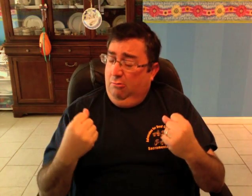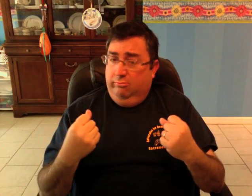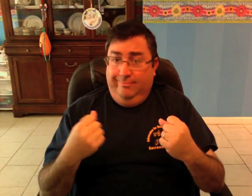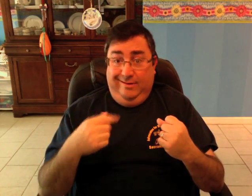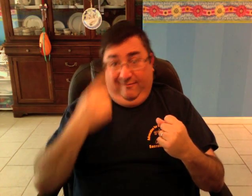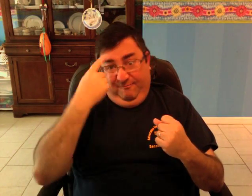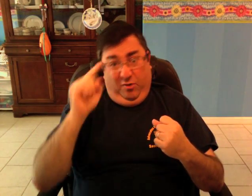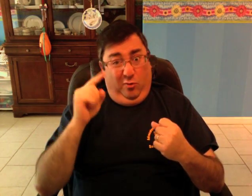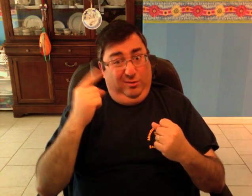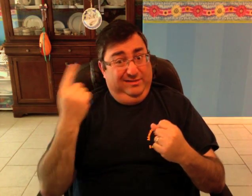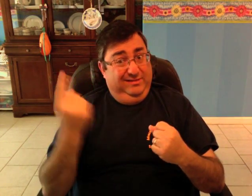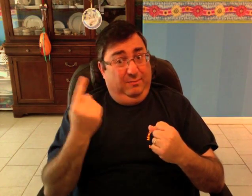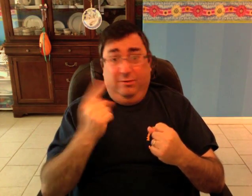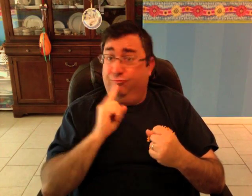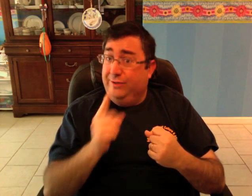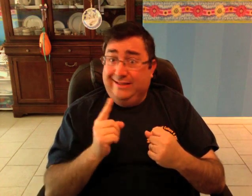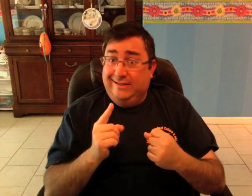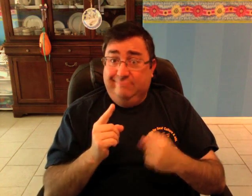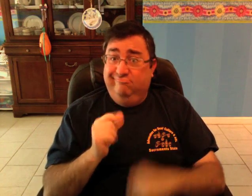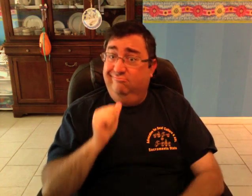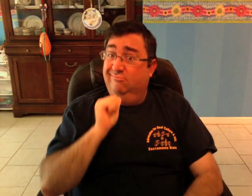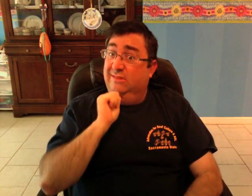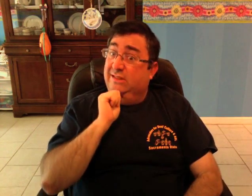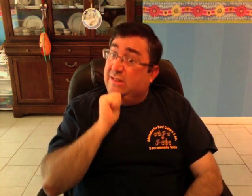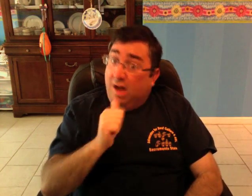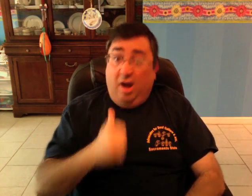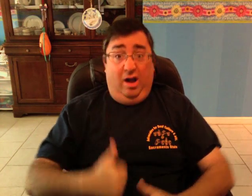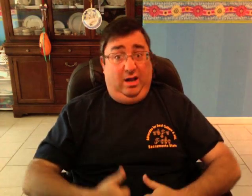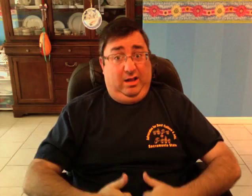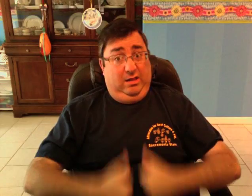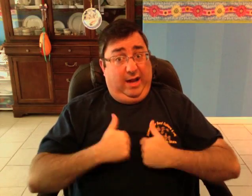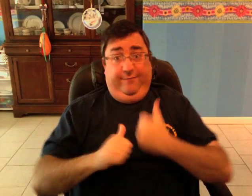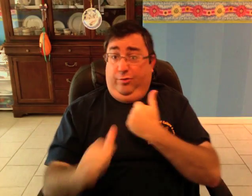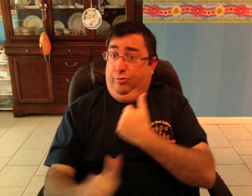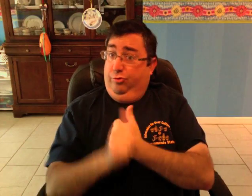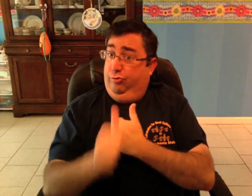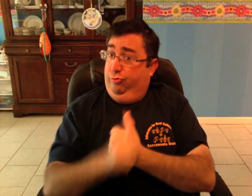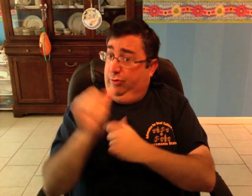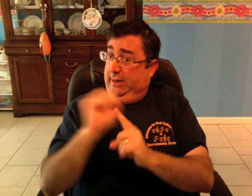for something that is really NOT life-threatening,